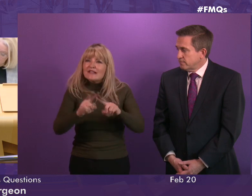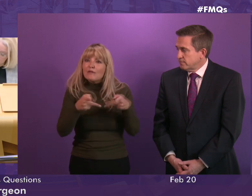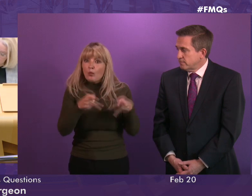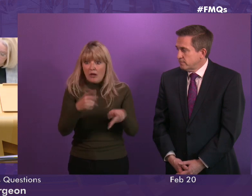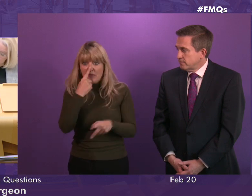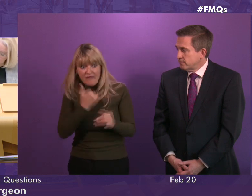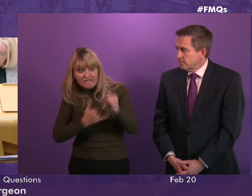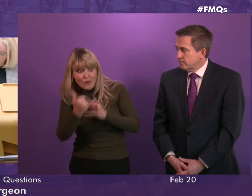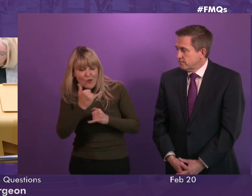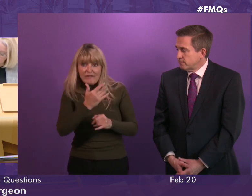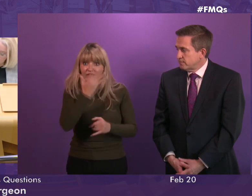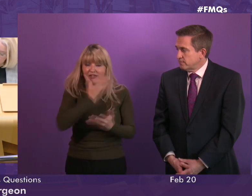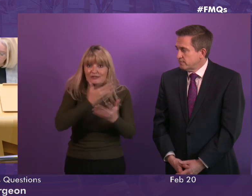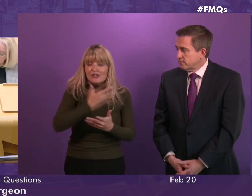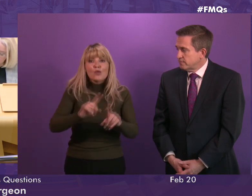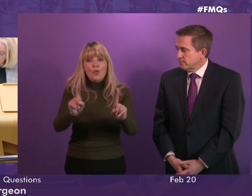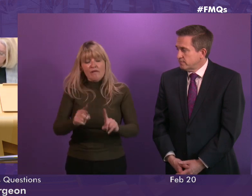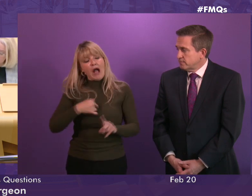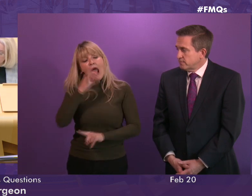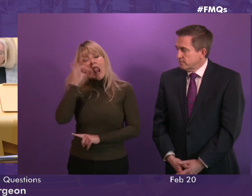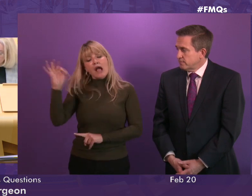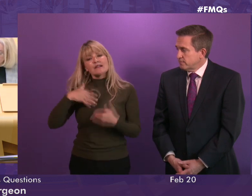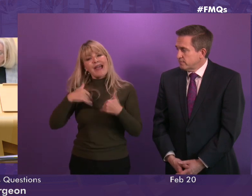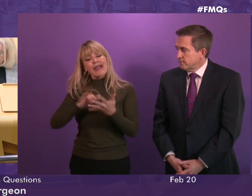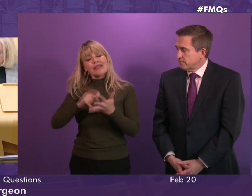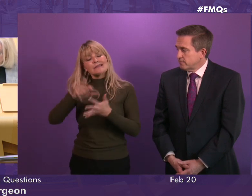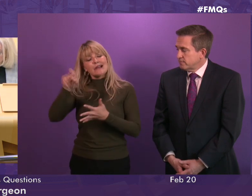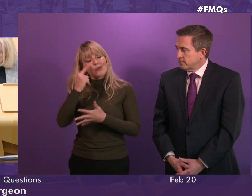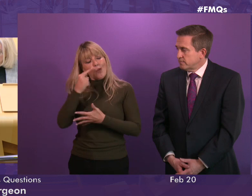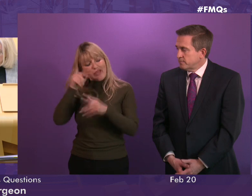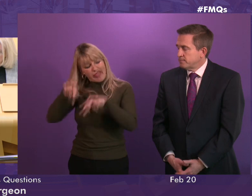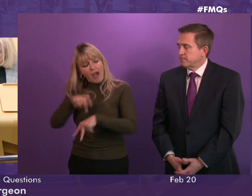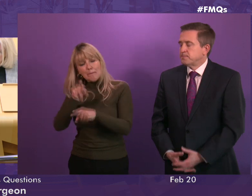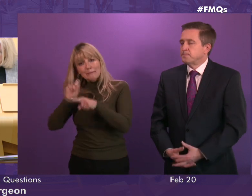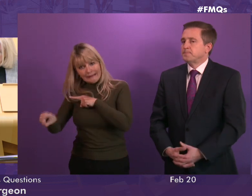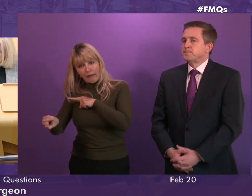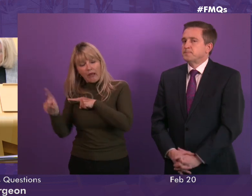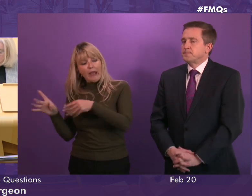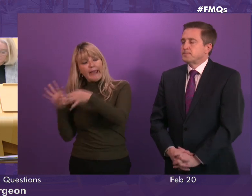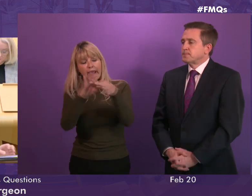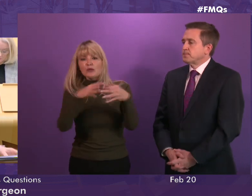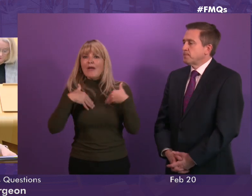I will ask the health secretary to look at the case that Christine Grahame raises and engage with the health board to ensure that the principles that are outlined in the patient